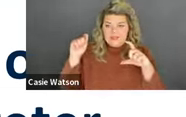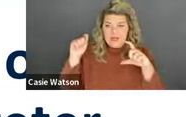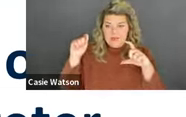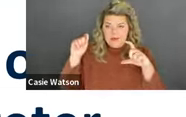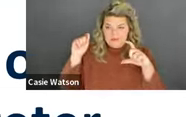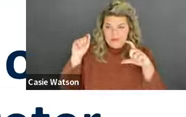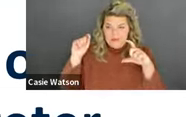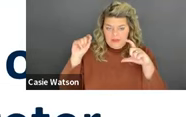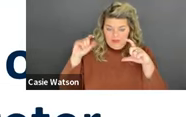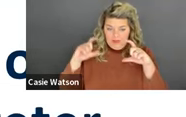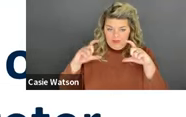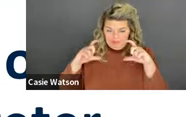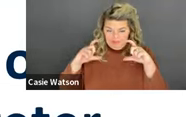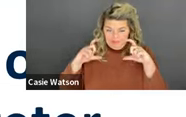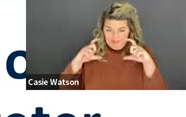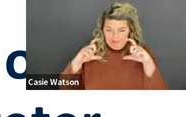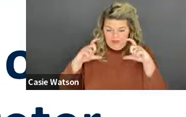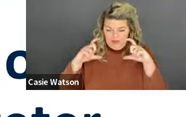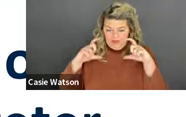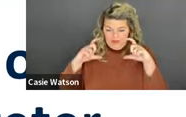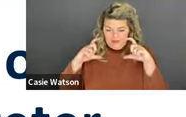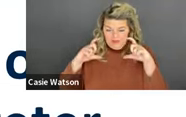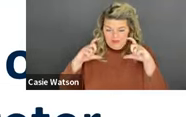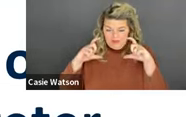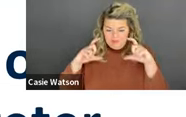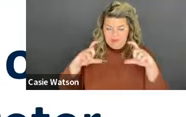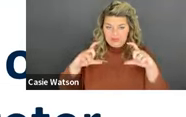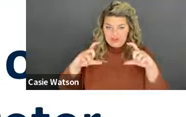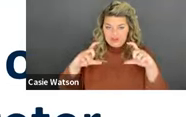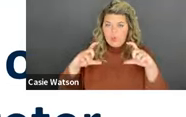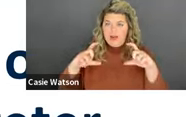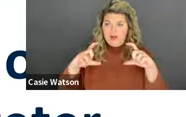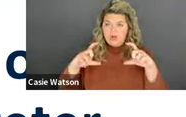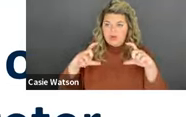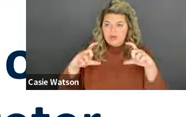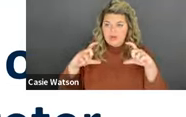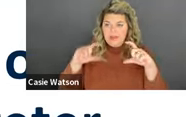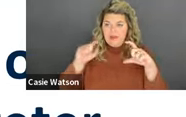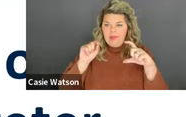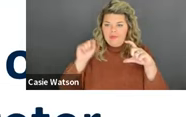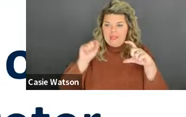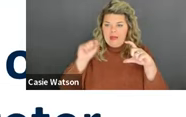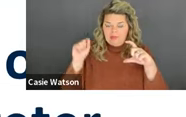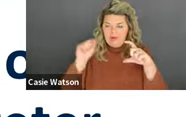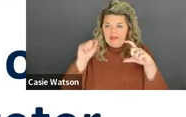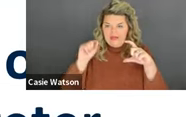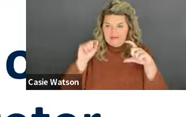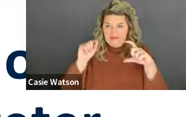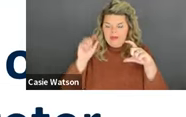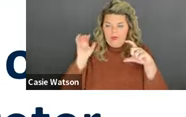on the top of the picture square; it will be in the top right